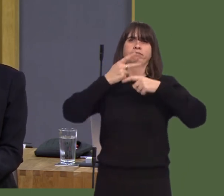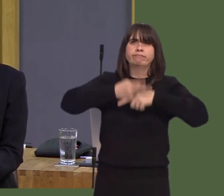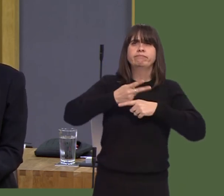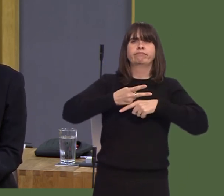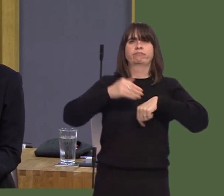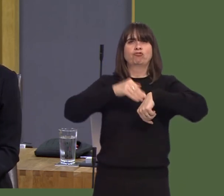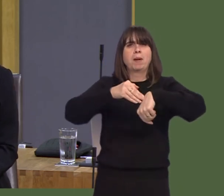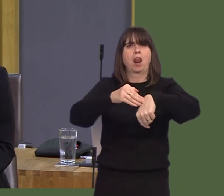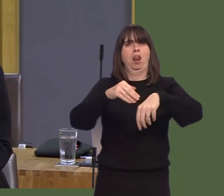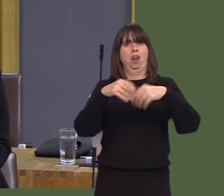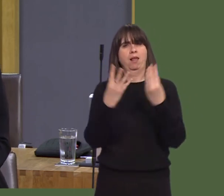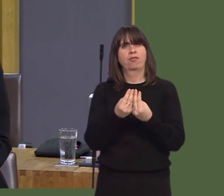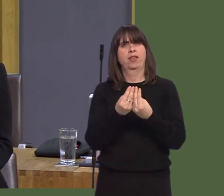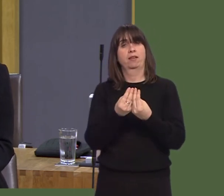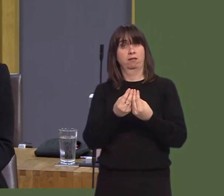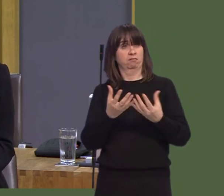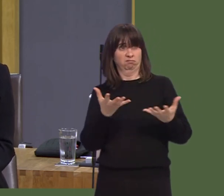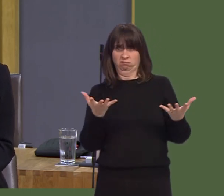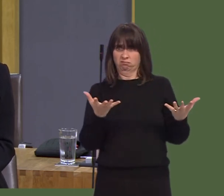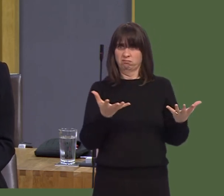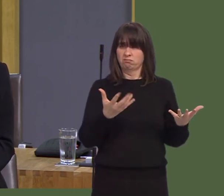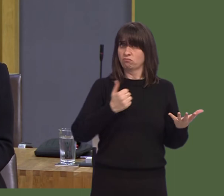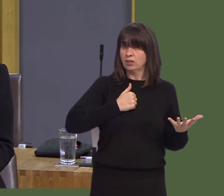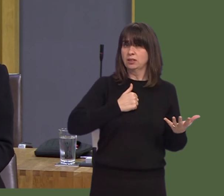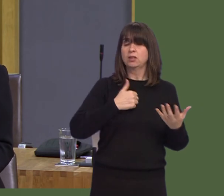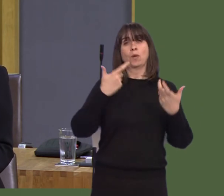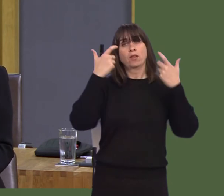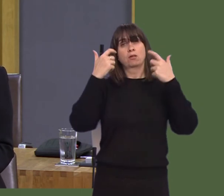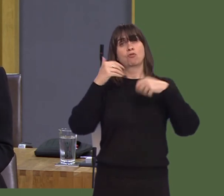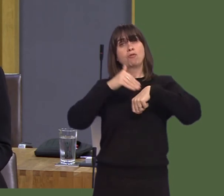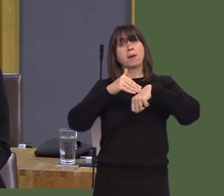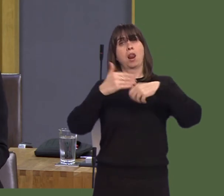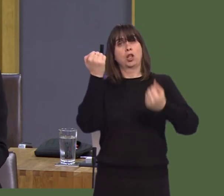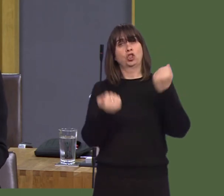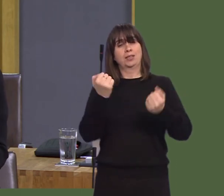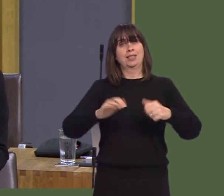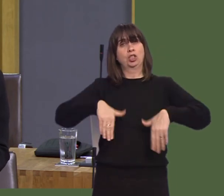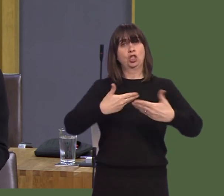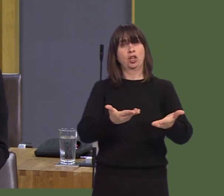Why don't we make it more democratic? Carwyn Jones AM: Well, I can say the Cabinet